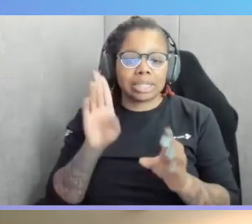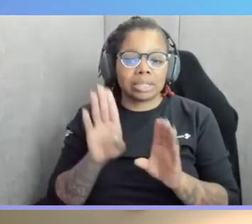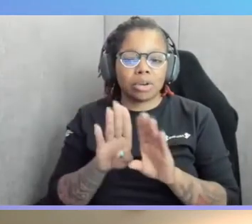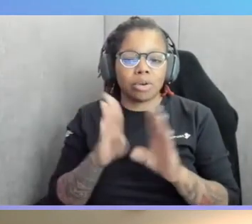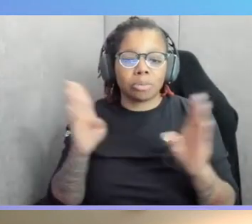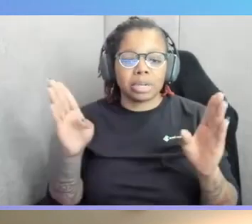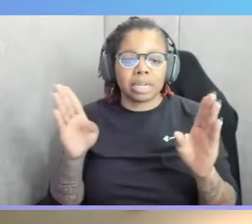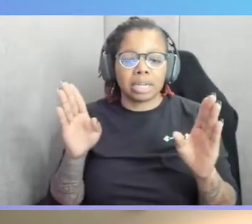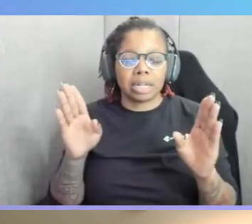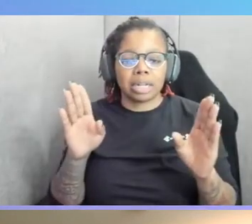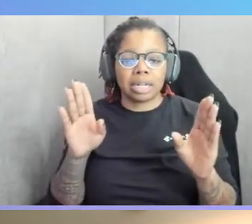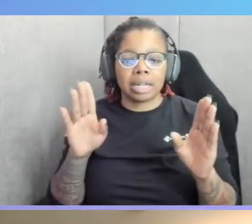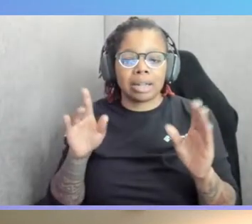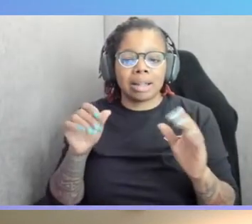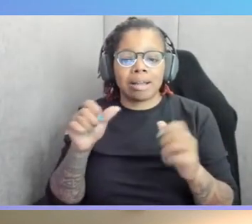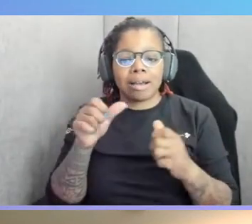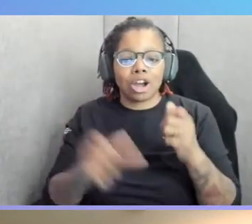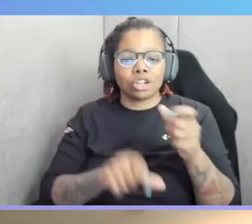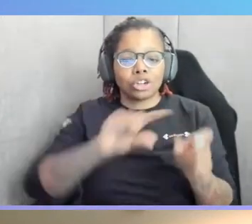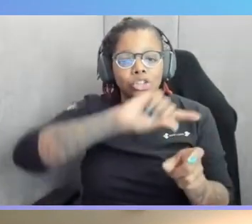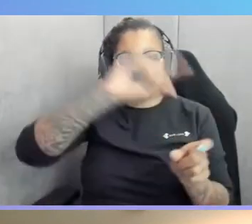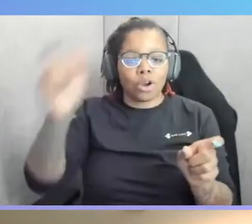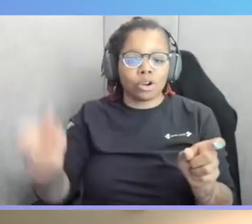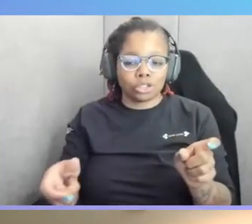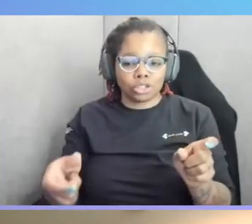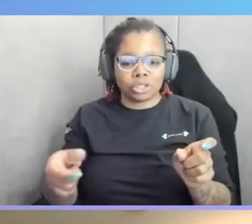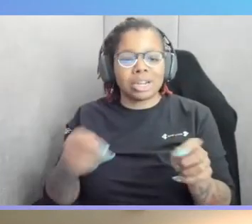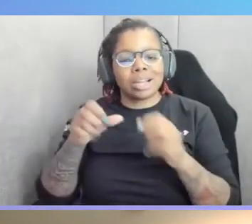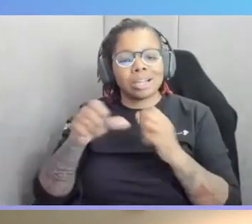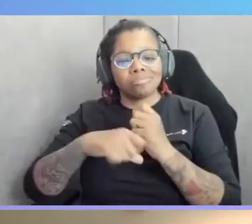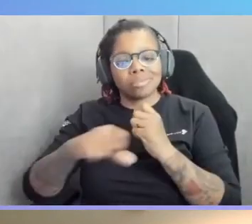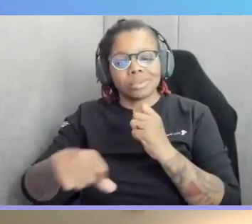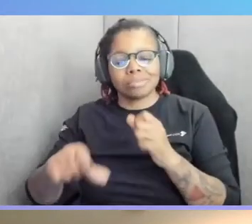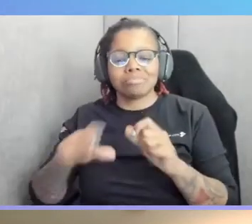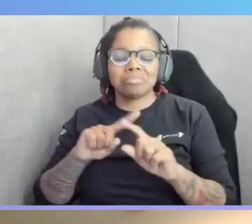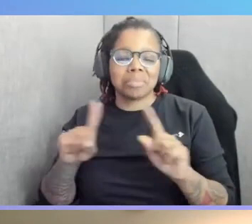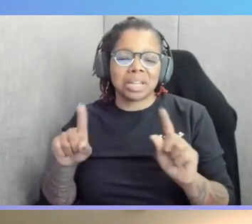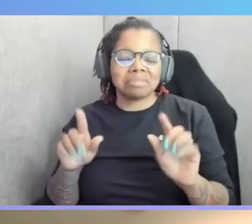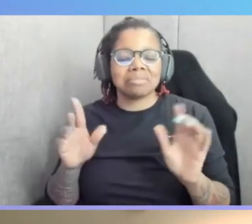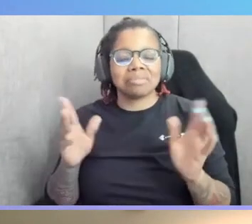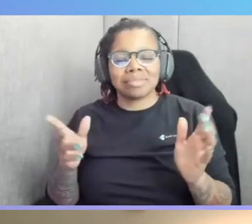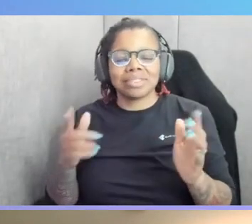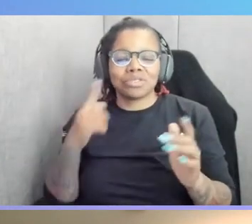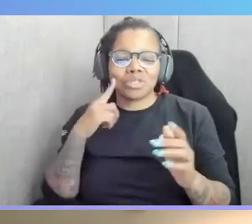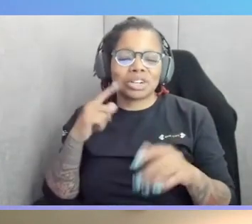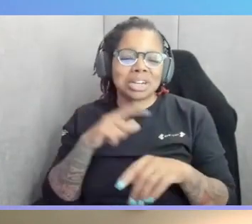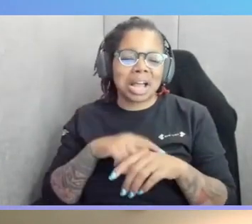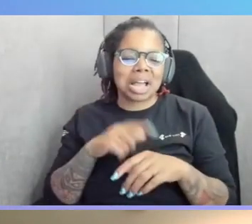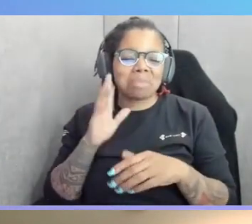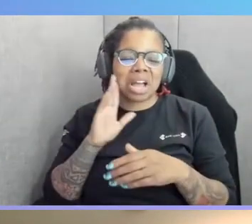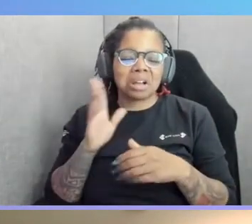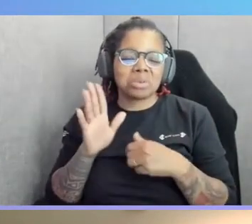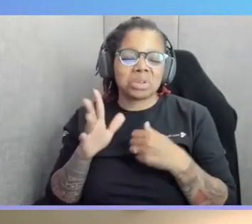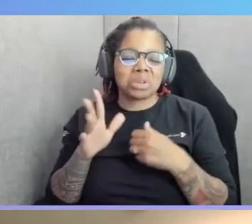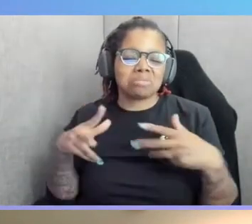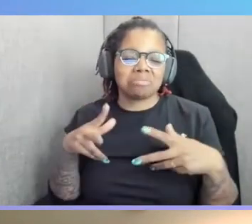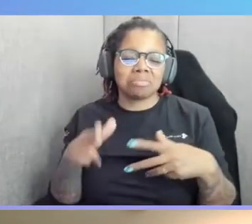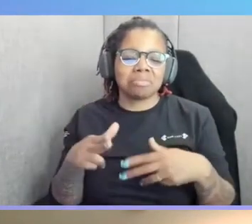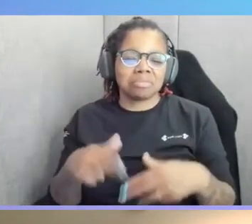center arch. And this does go on, but for time I, um. Well, uh